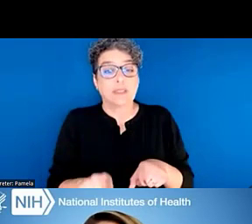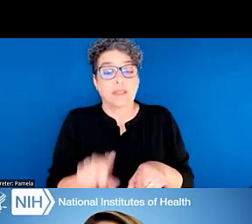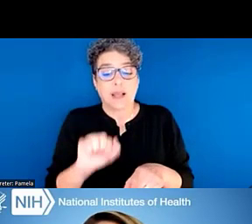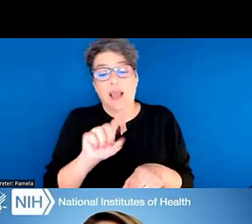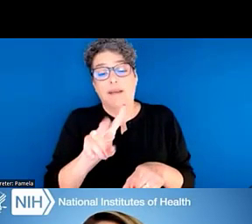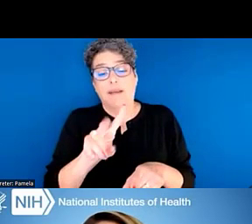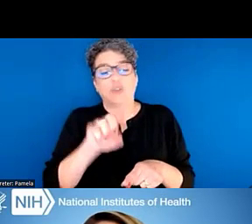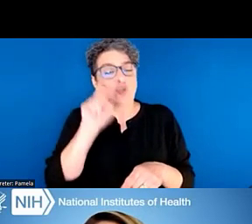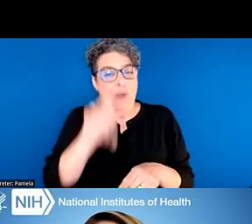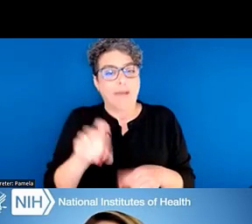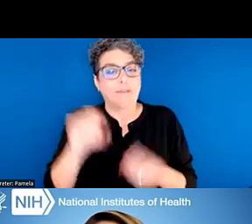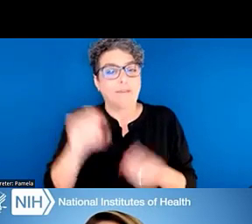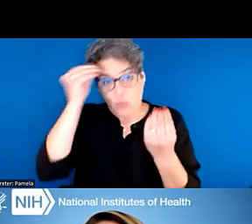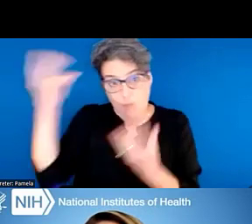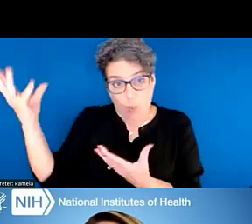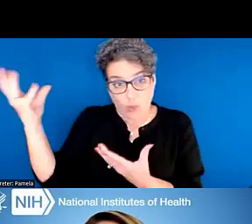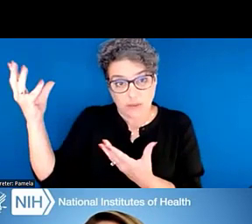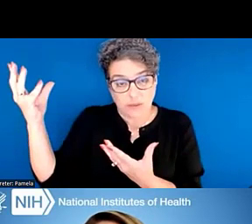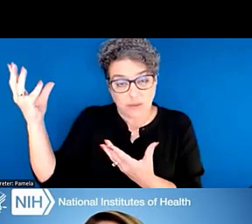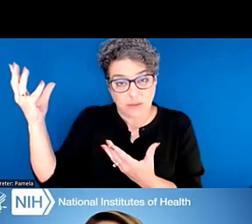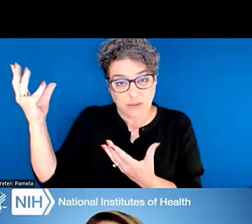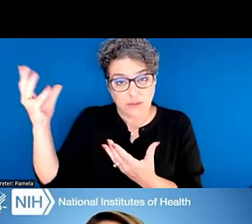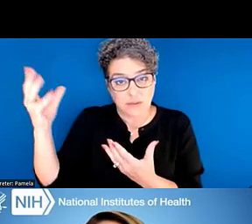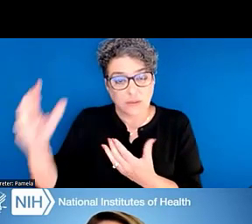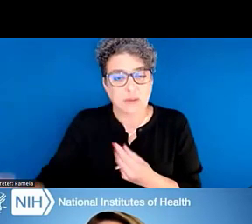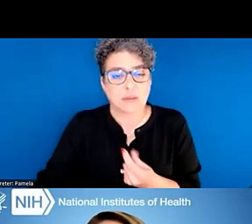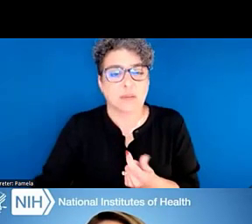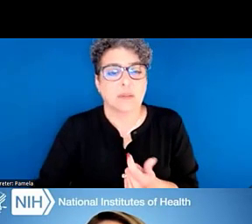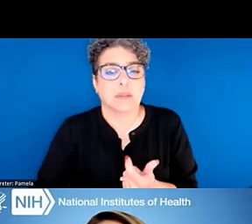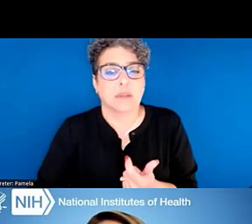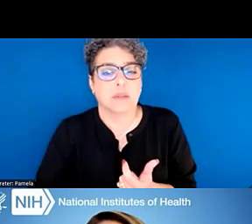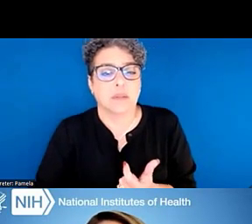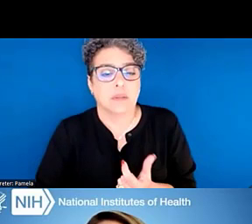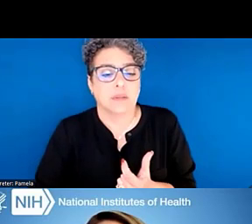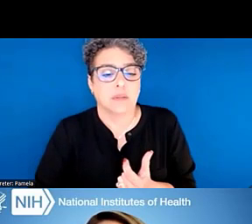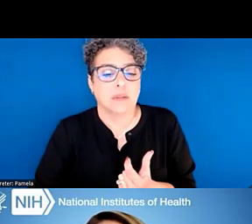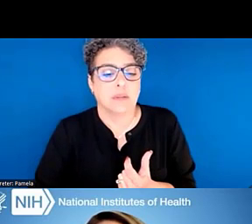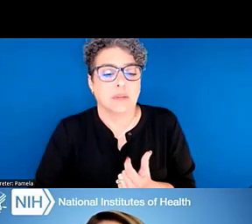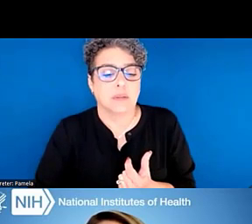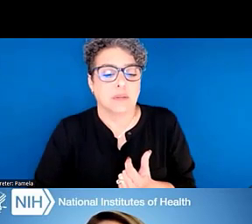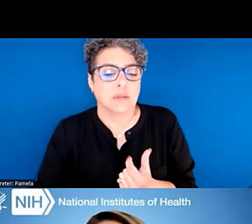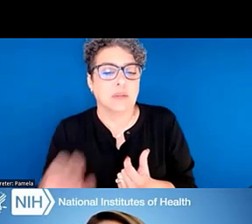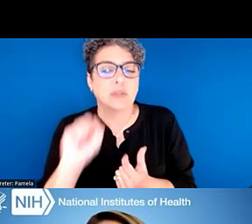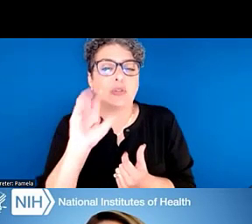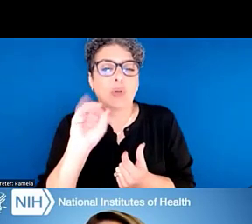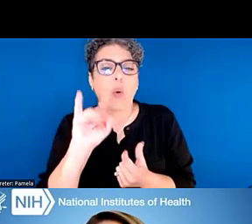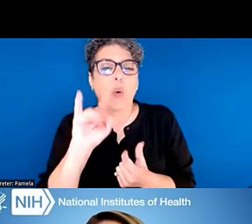so at least it's on the record, yeah. Dr. Patricia Valdez: So if ..